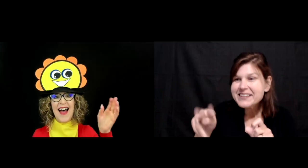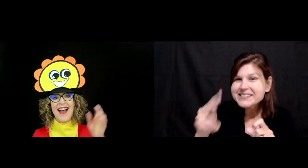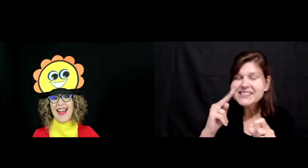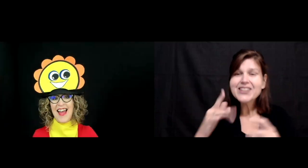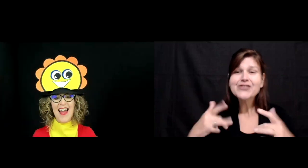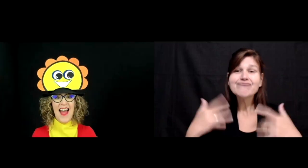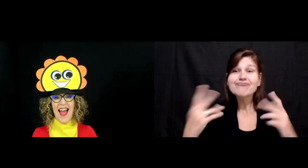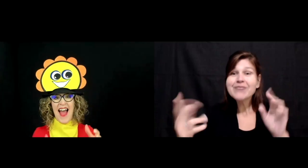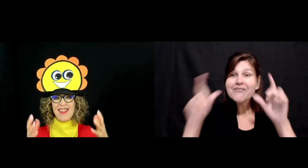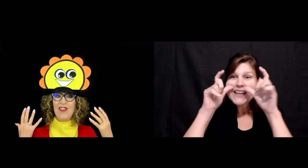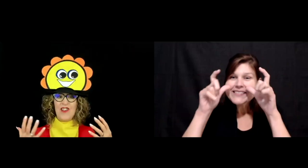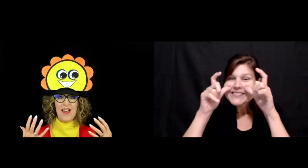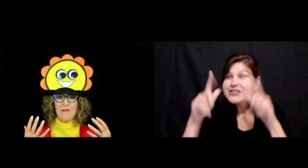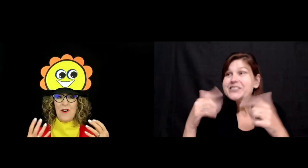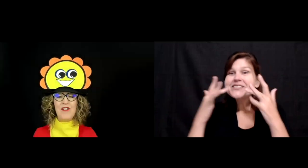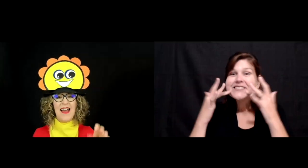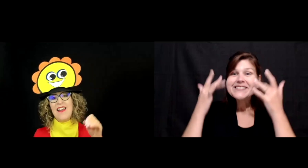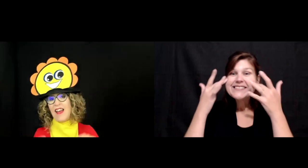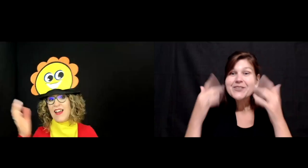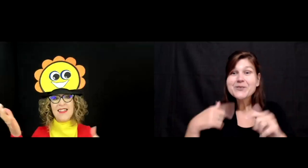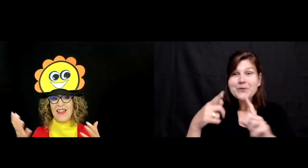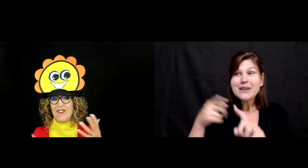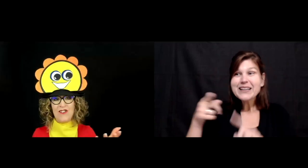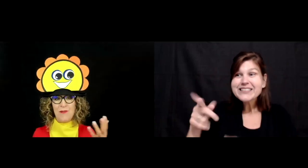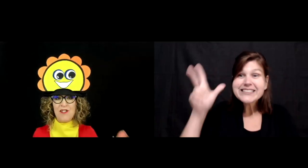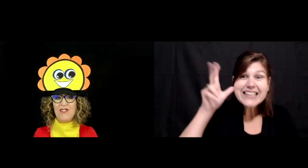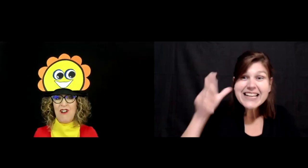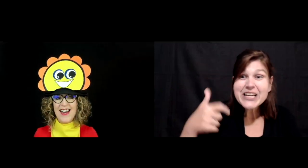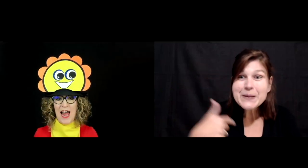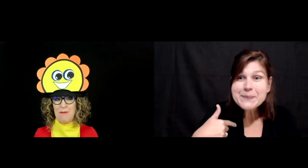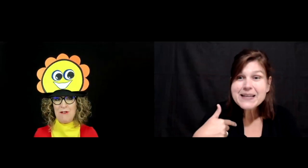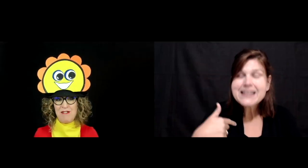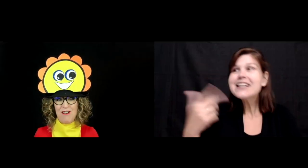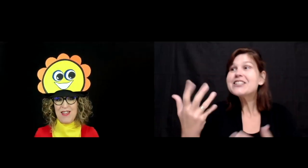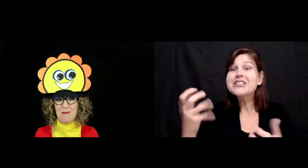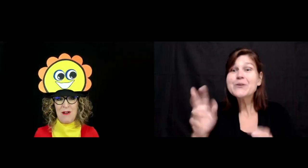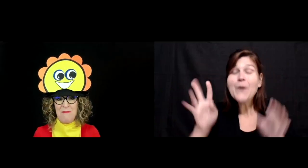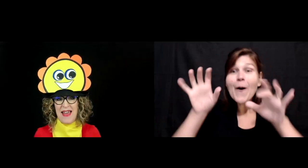and as soon as she hears my voice, I can see that she just wants to try and climb through the screen to be with me.